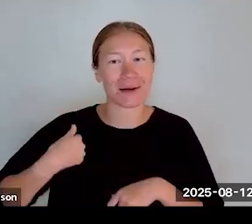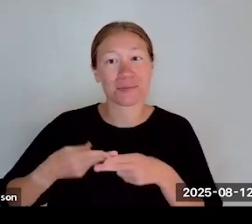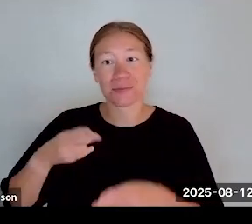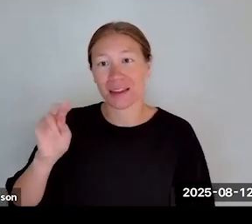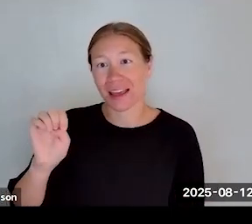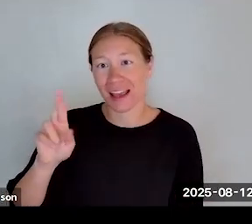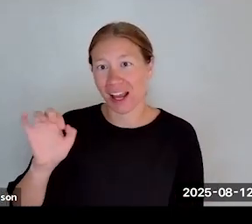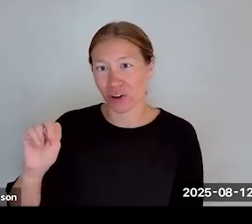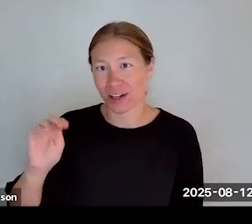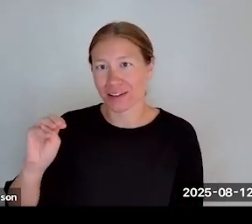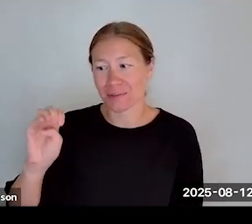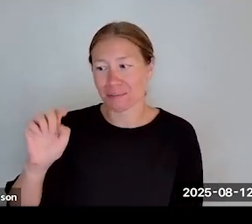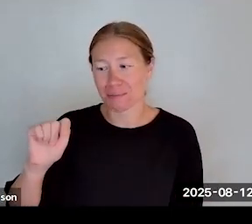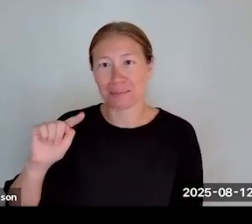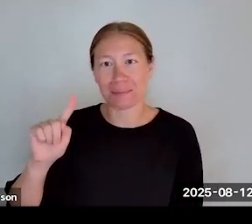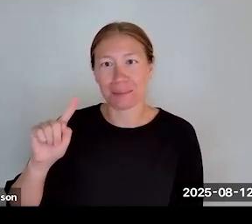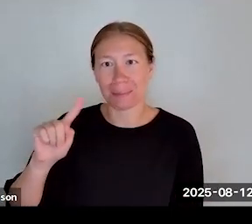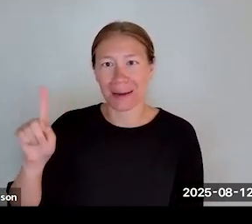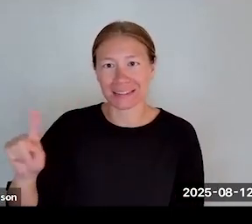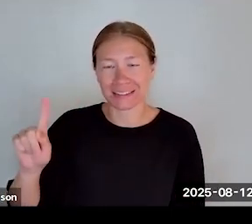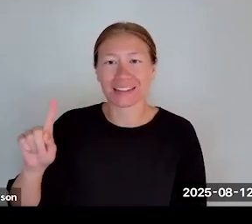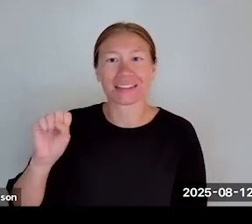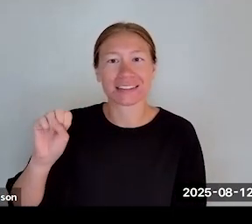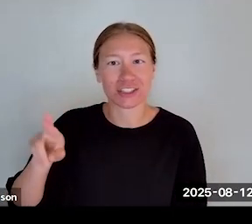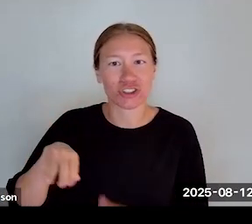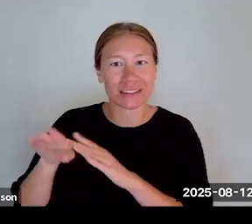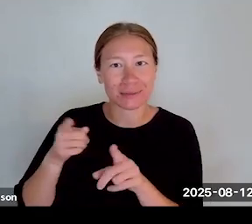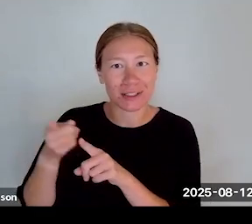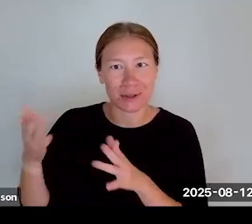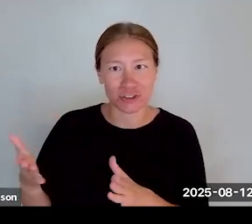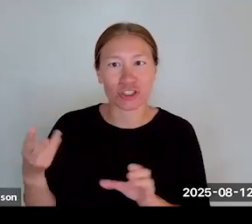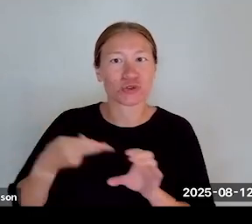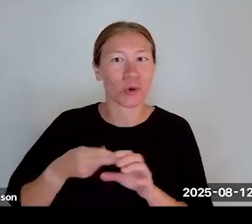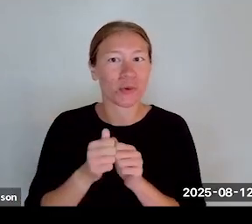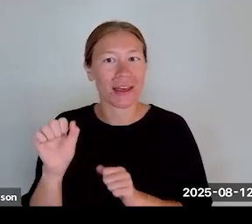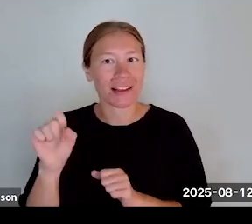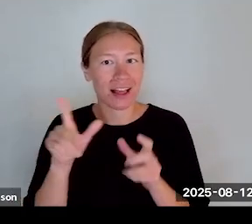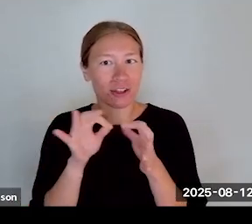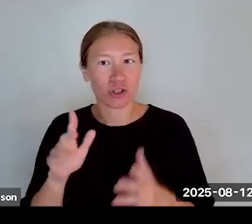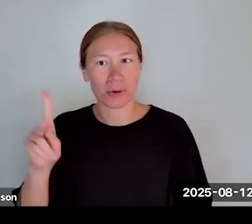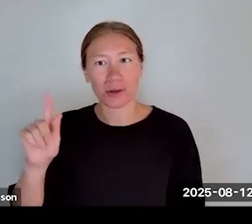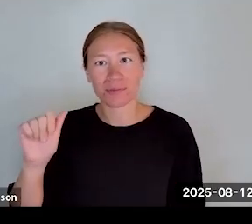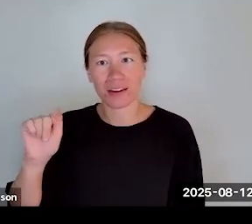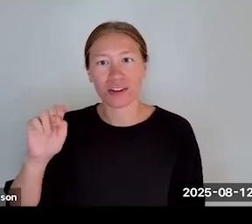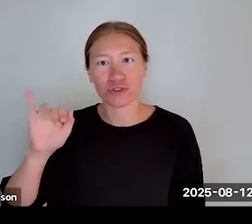joined by Katrina Johnson, providing ASL Interpretation. Effective communication is a basic human right